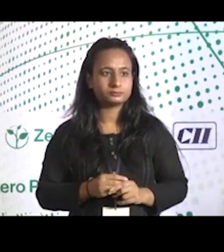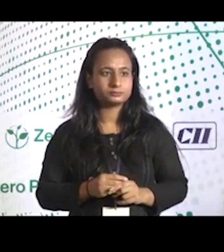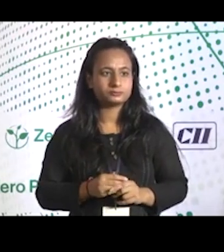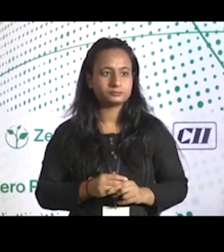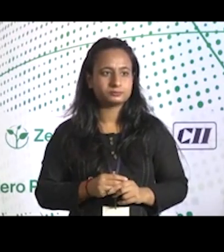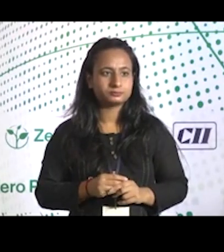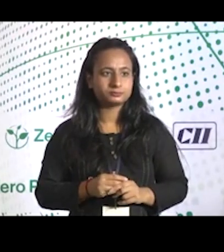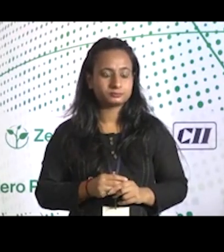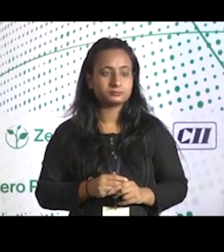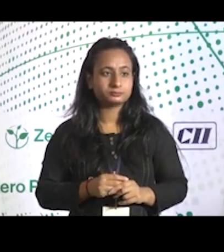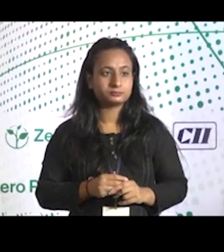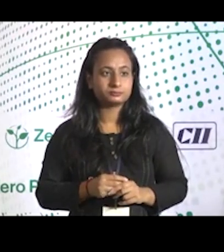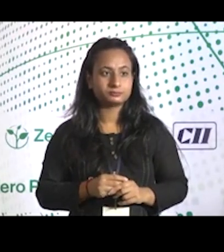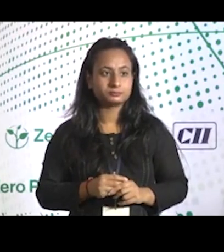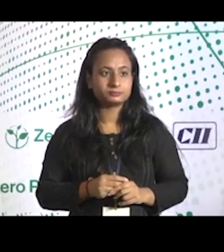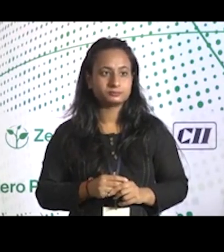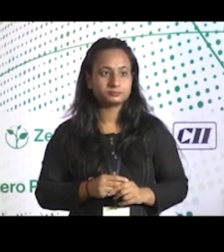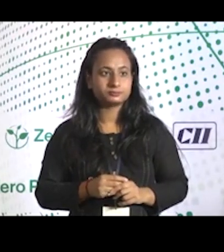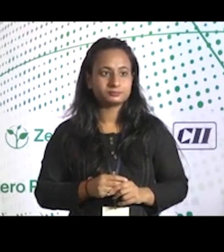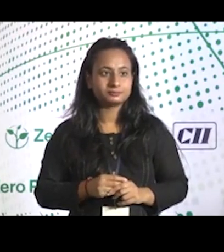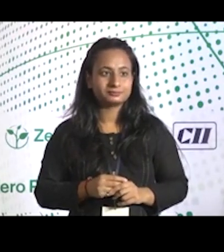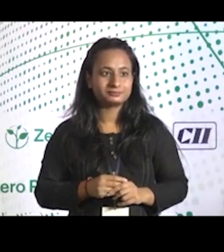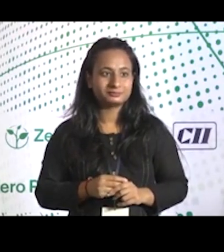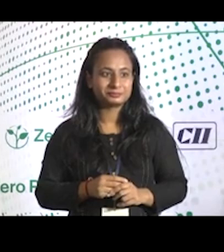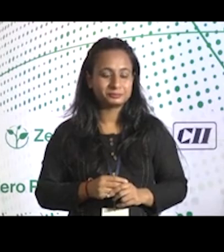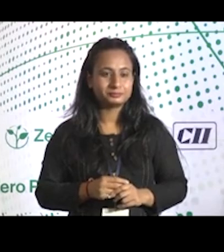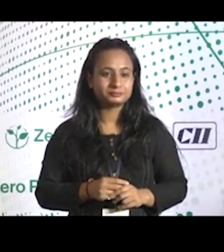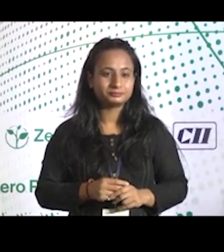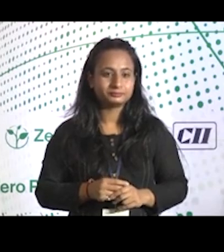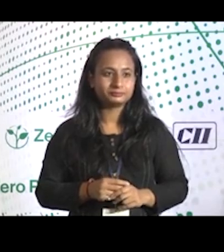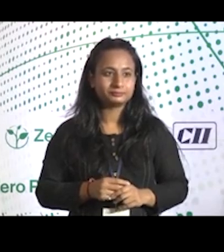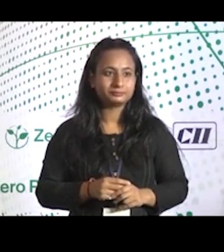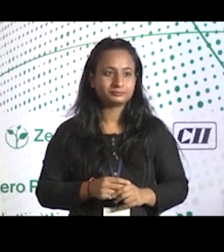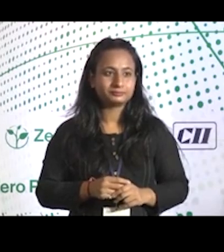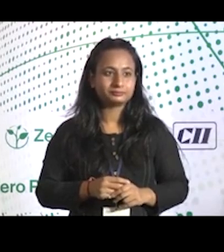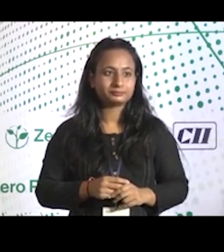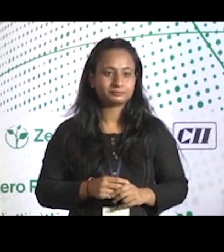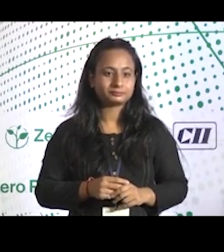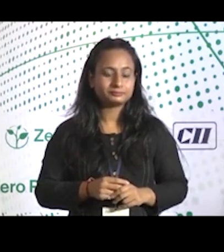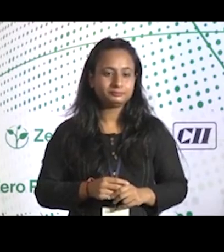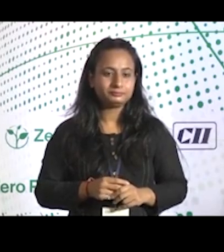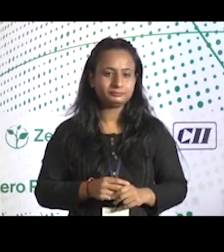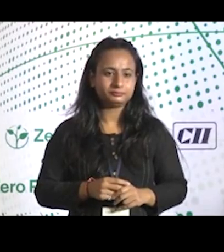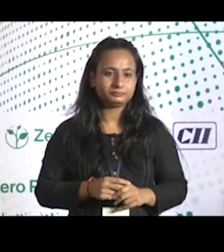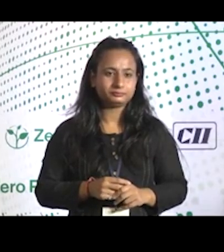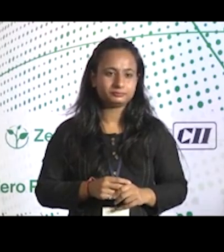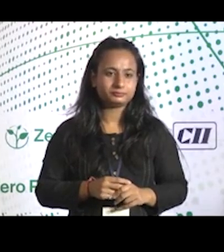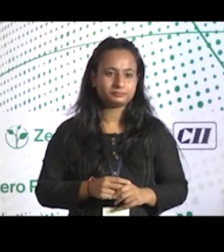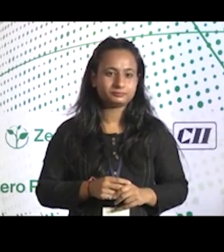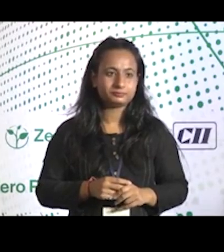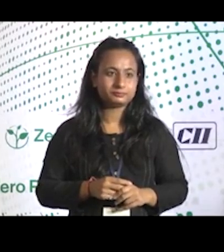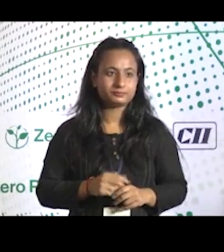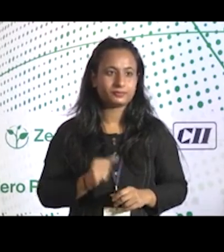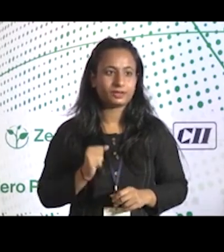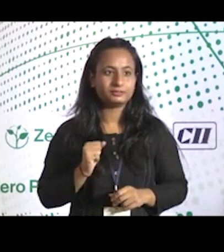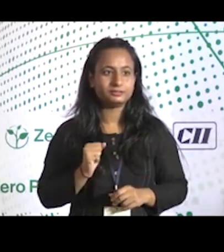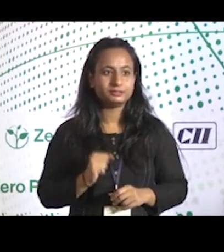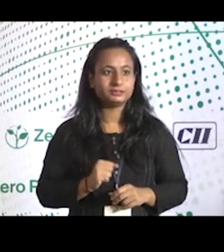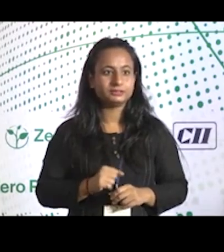a brand new model, and therefore you deserve the capital to try it out? Or is it that your idea so appealing that there are many other